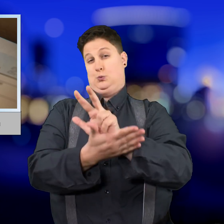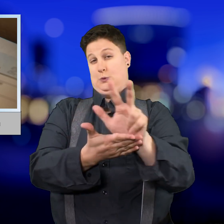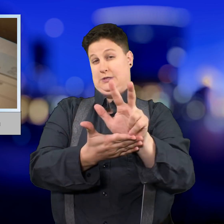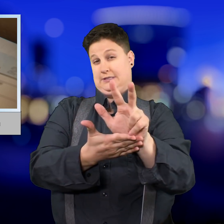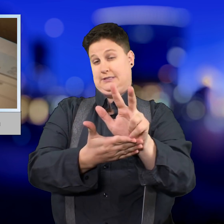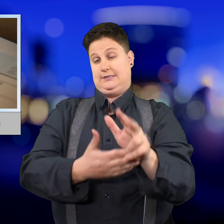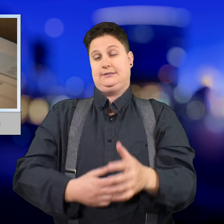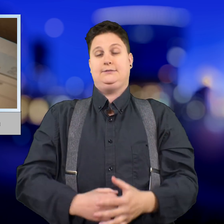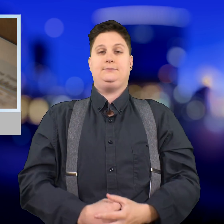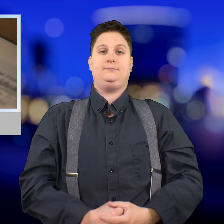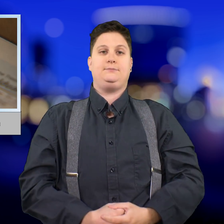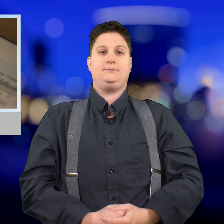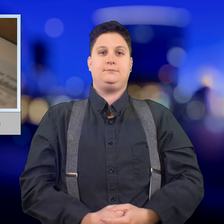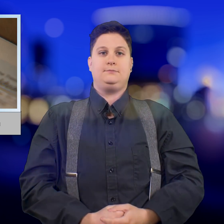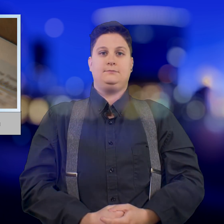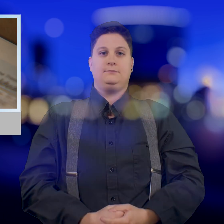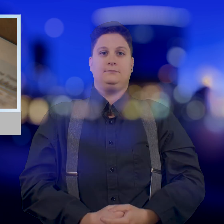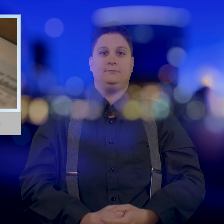filed.